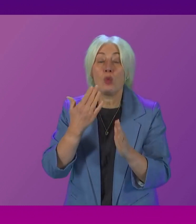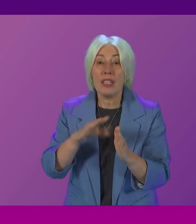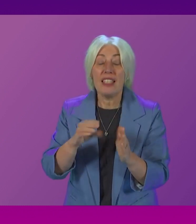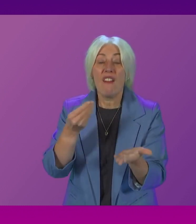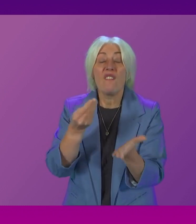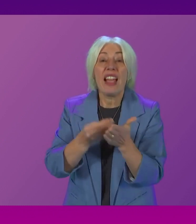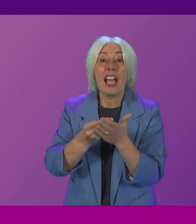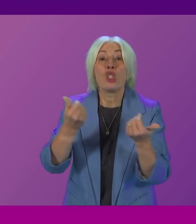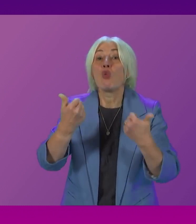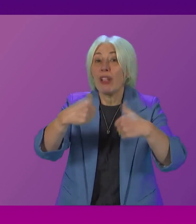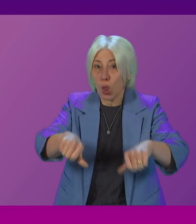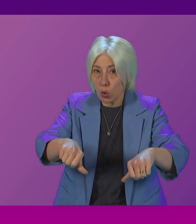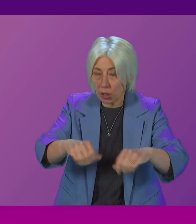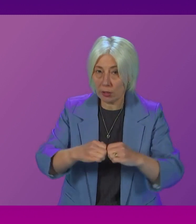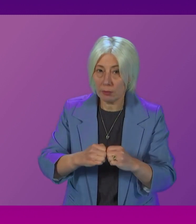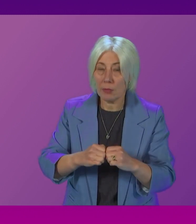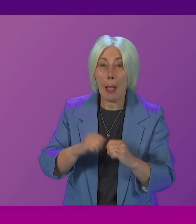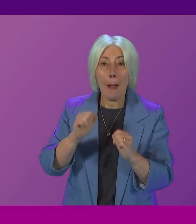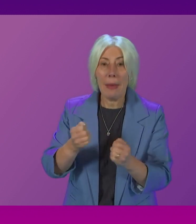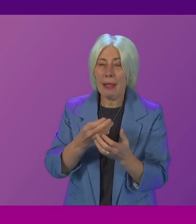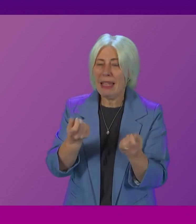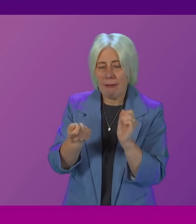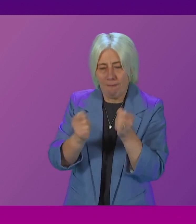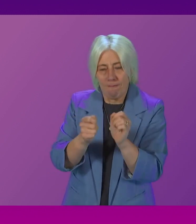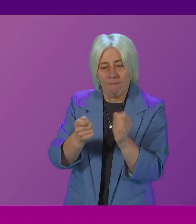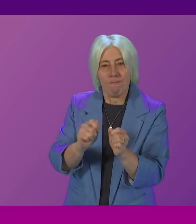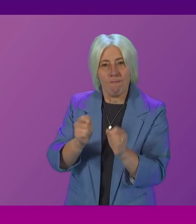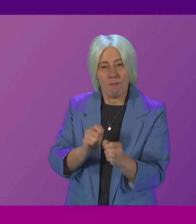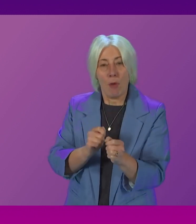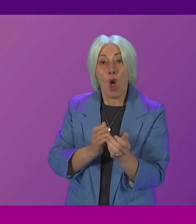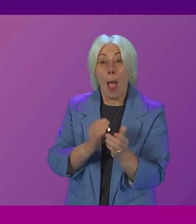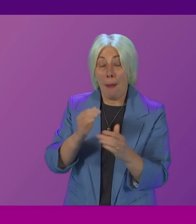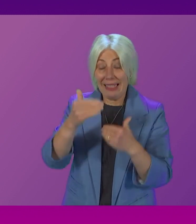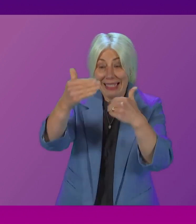resolution. Given the nature of several amendments that were agreed to at stage 3, I am concerned